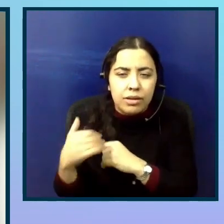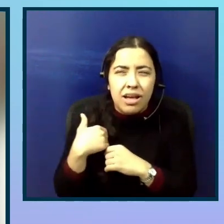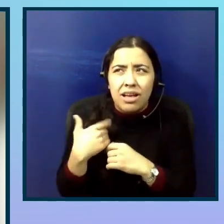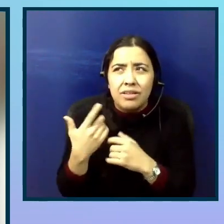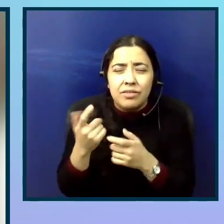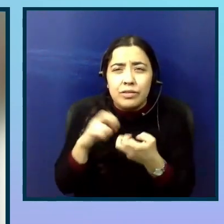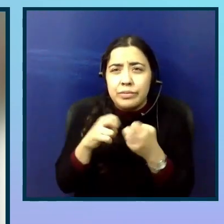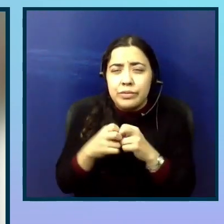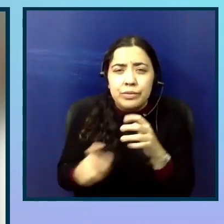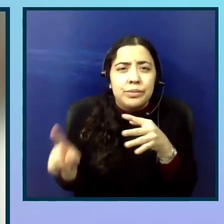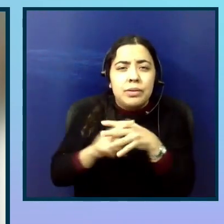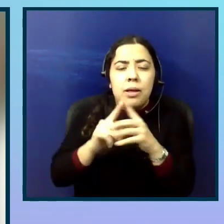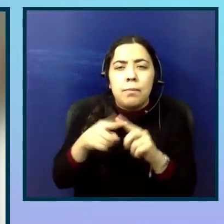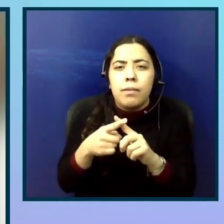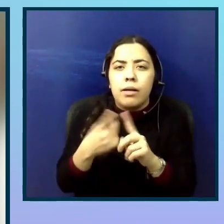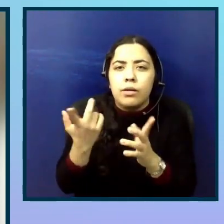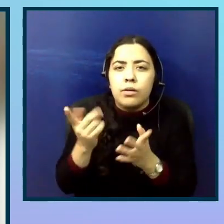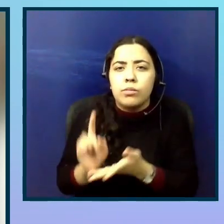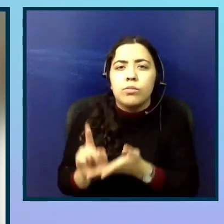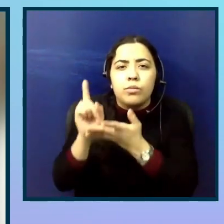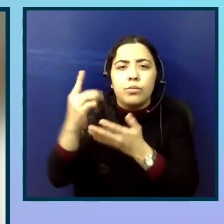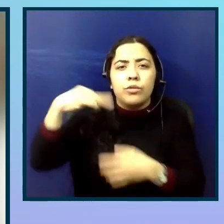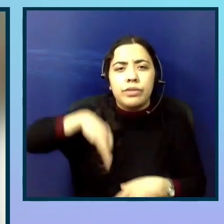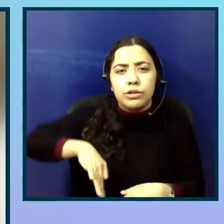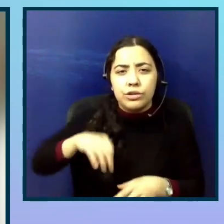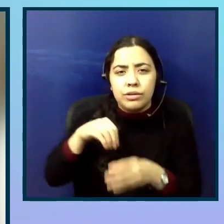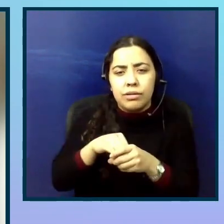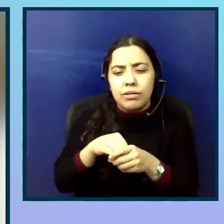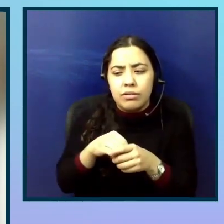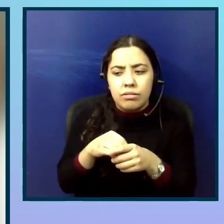an enormous amount of privilege within, you know, what a barrier is.